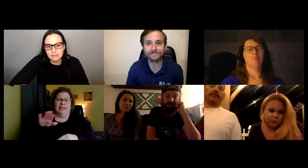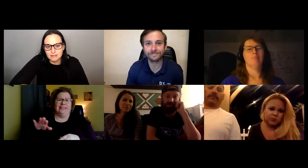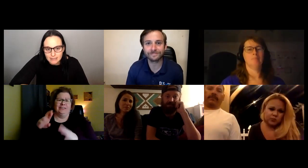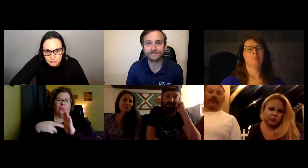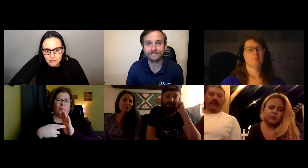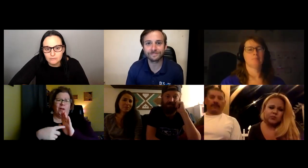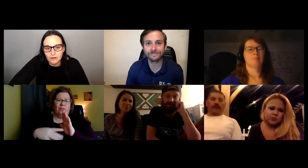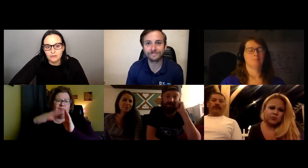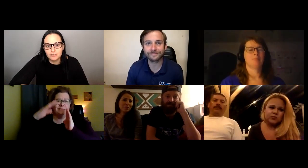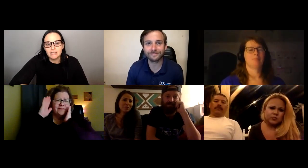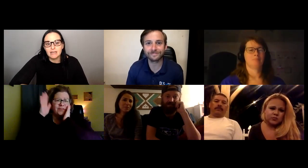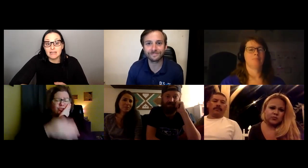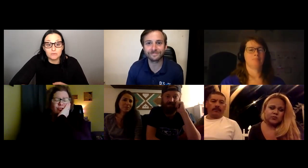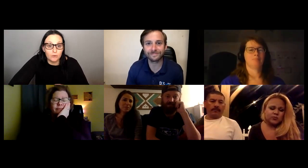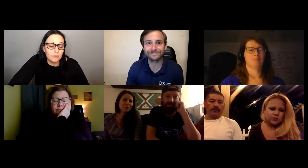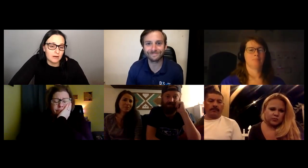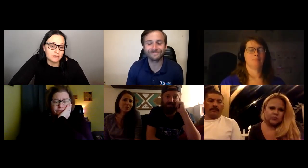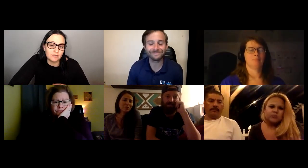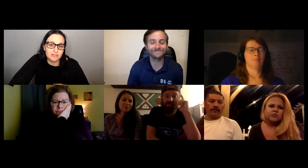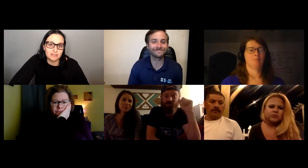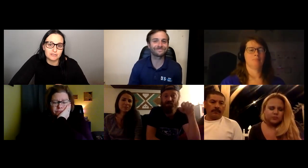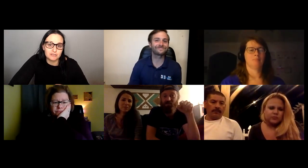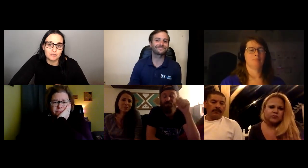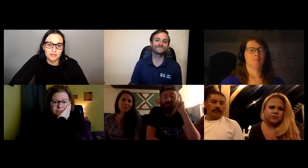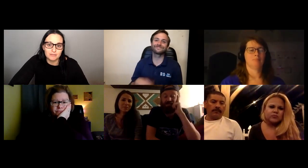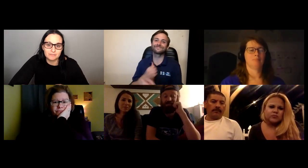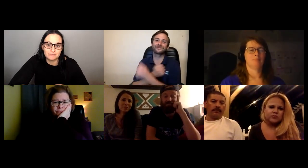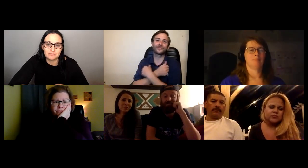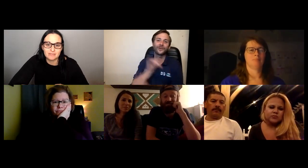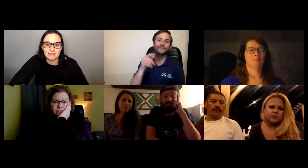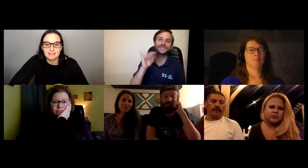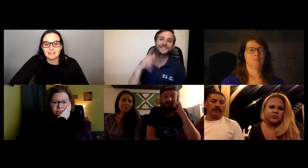they can be involved as role models for